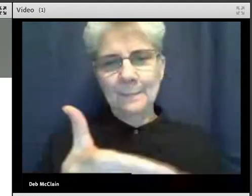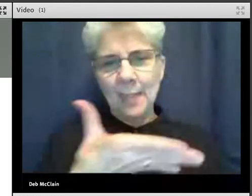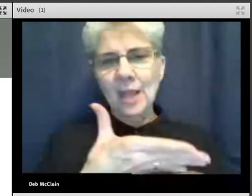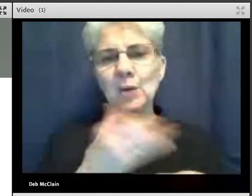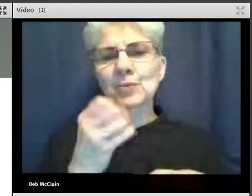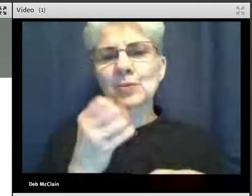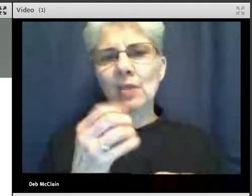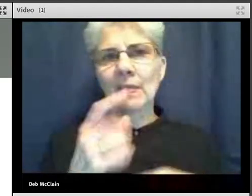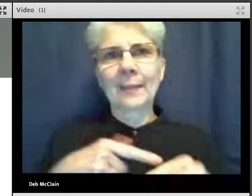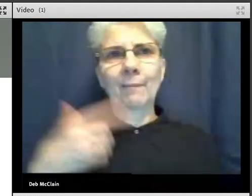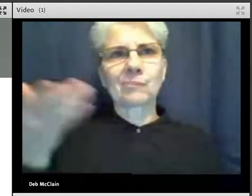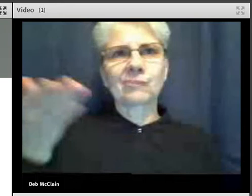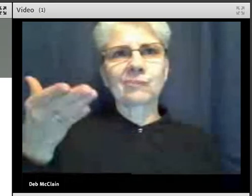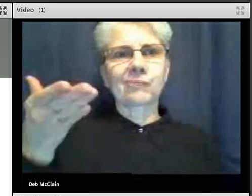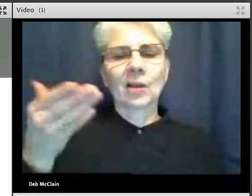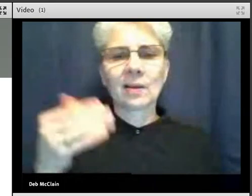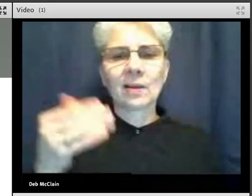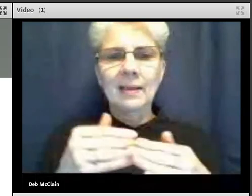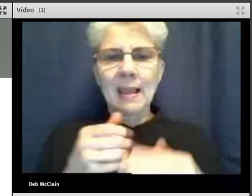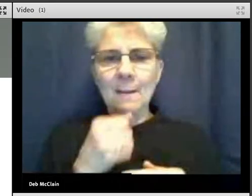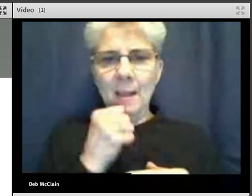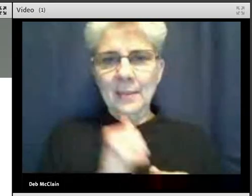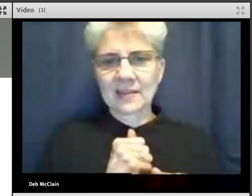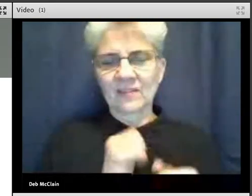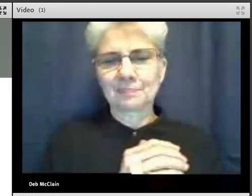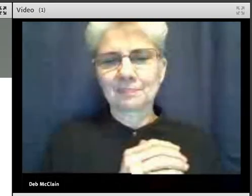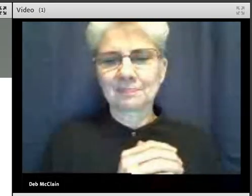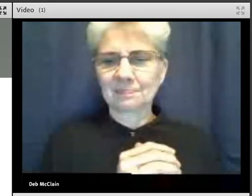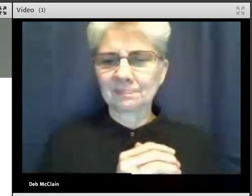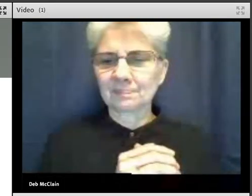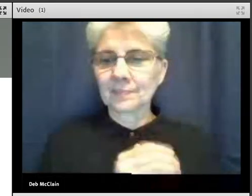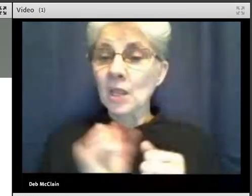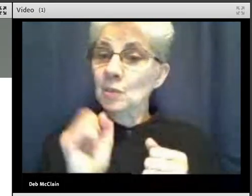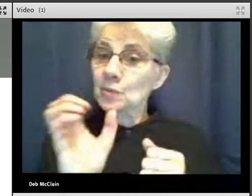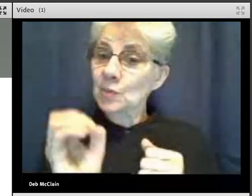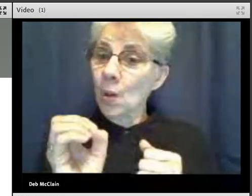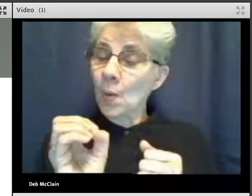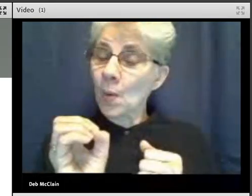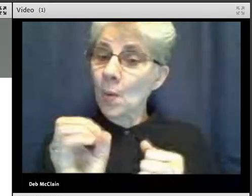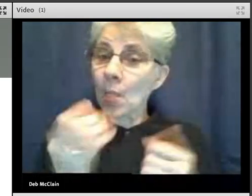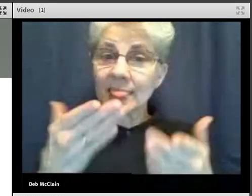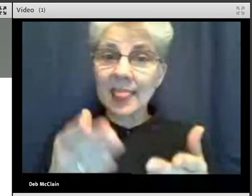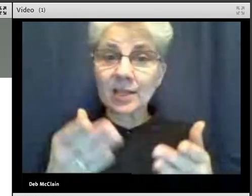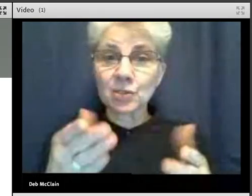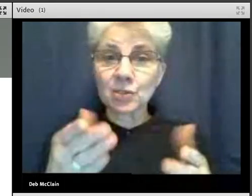I think your discussion makes it so much better than just me talking into a mic by myself.